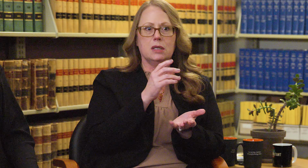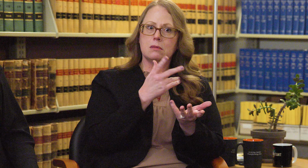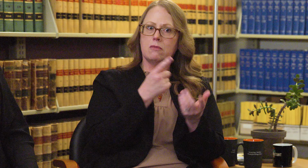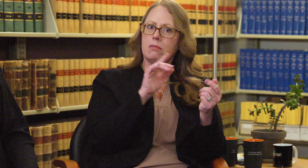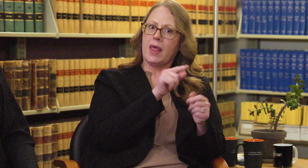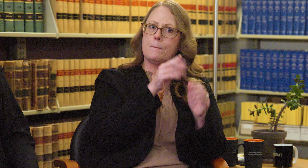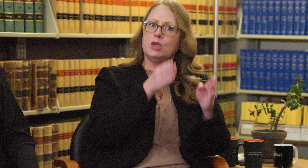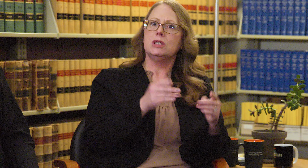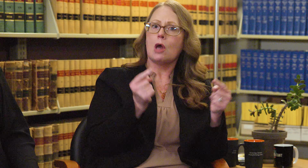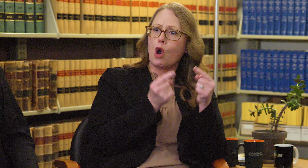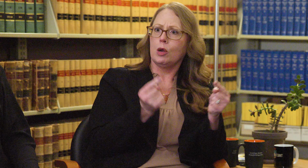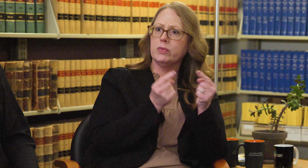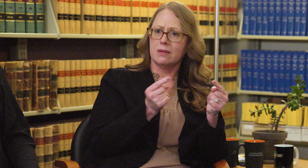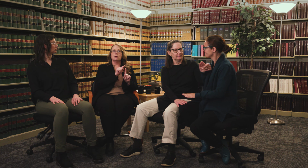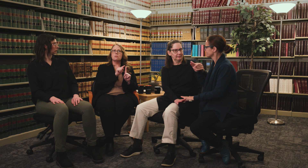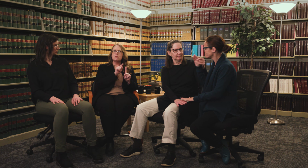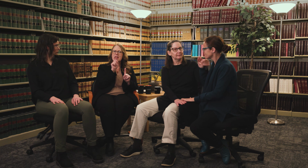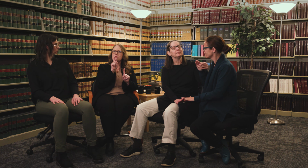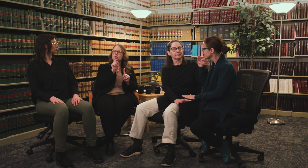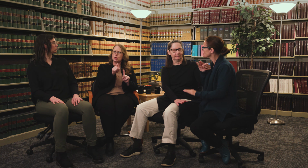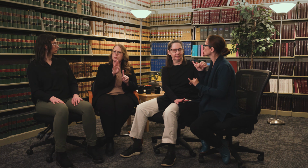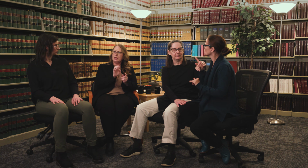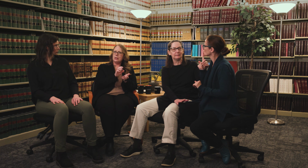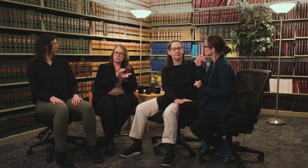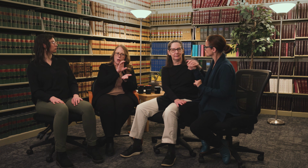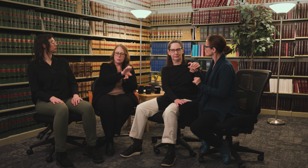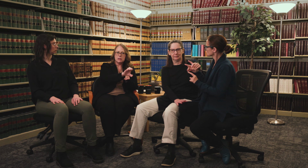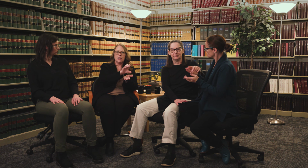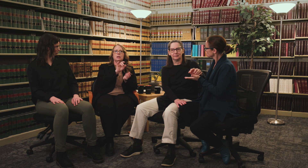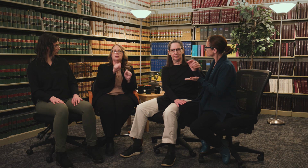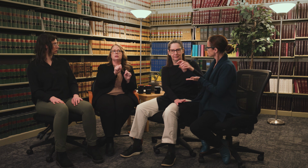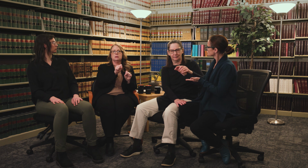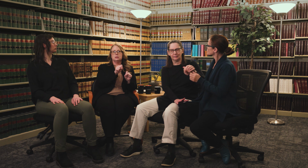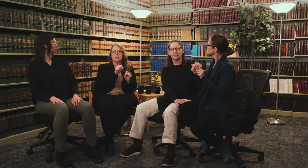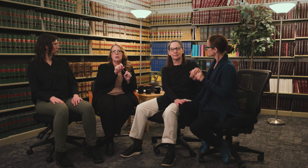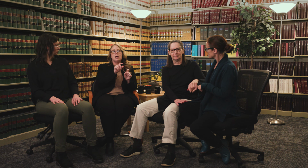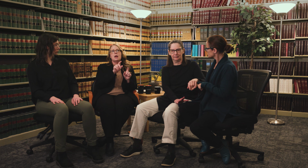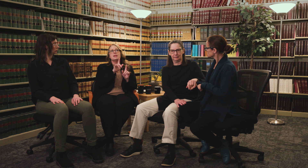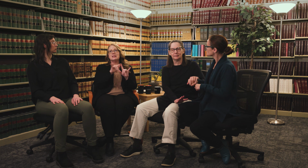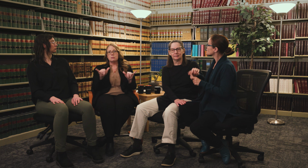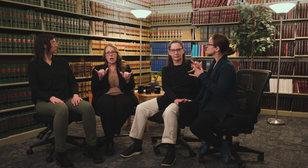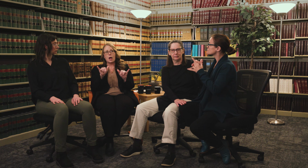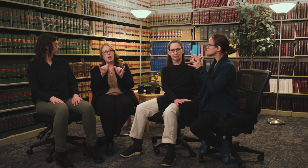to the person who was harmed. So, those people should get compensated—absolutely.